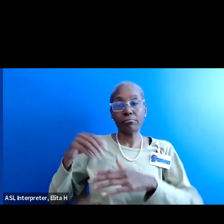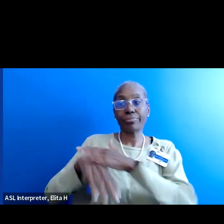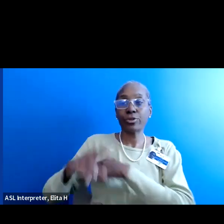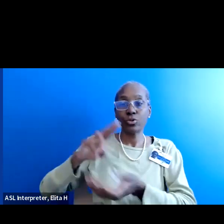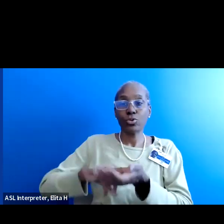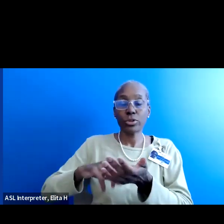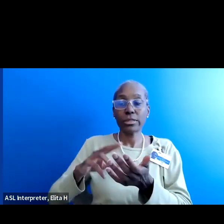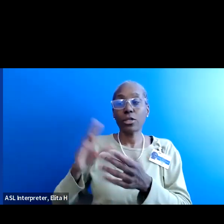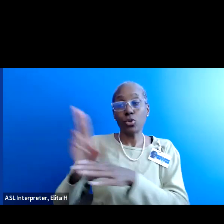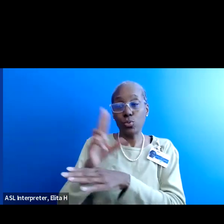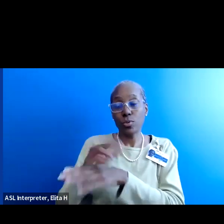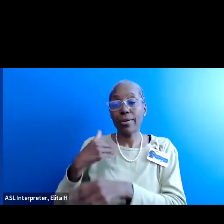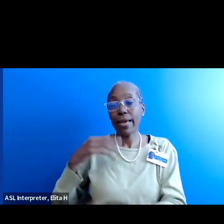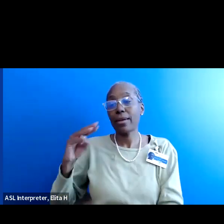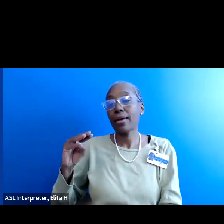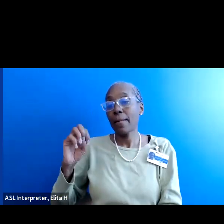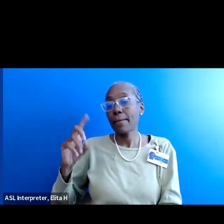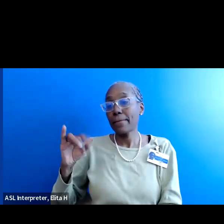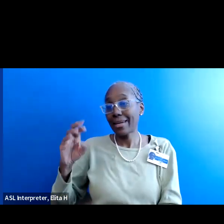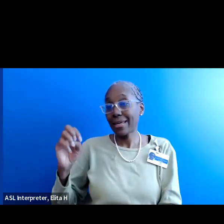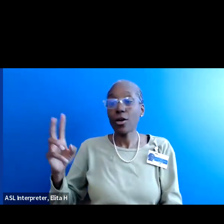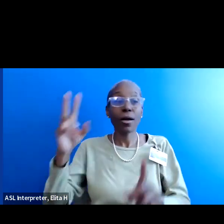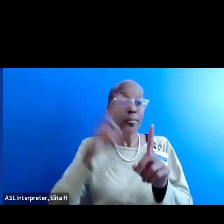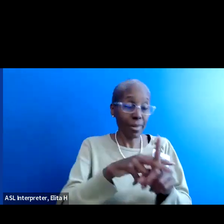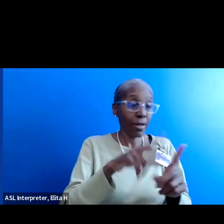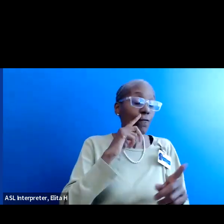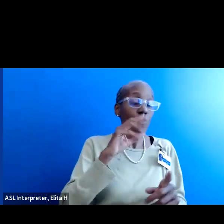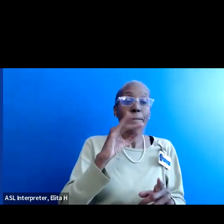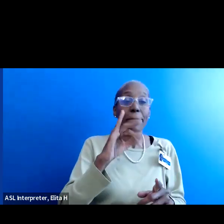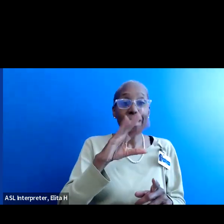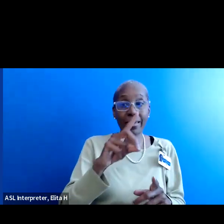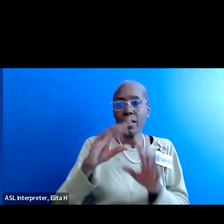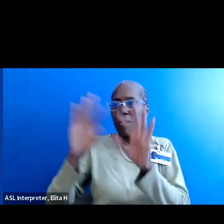on Medicare and they're trying to apply for Medicaid, but the application process